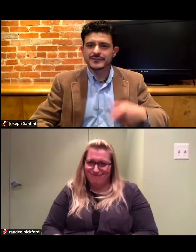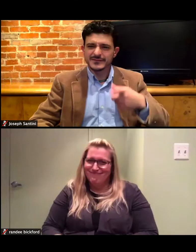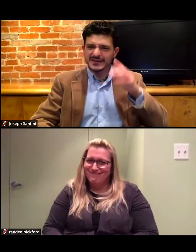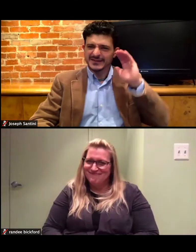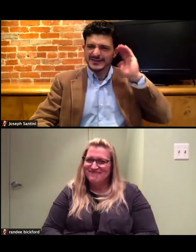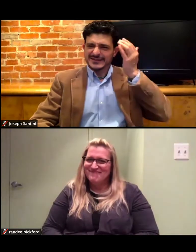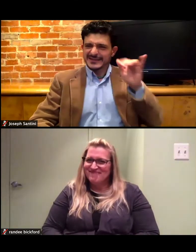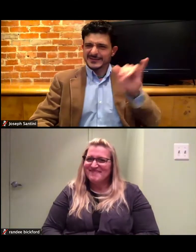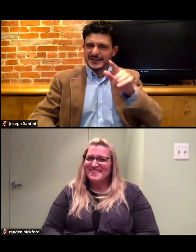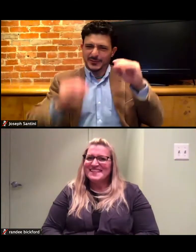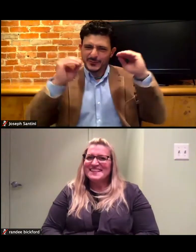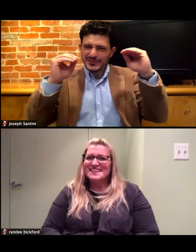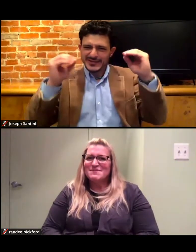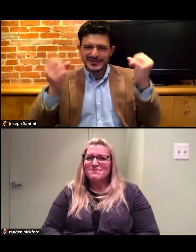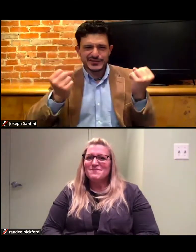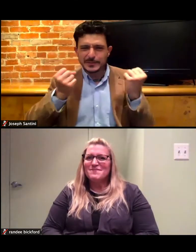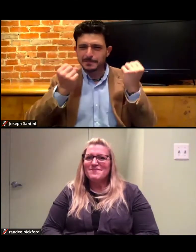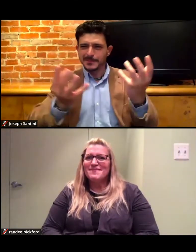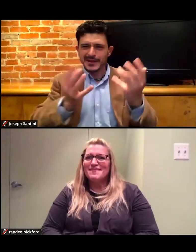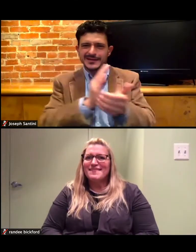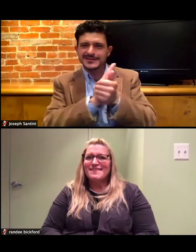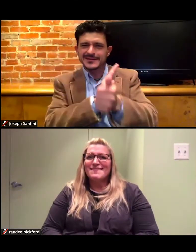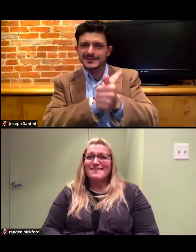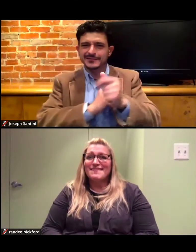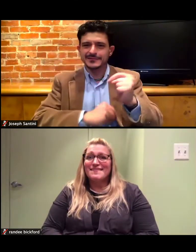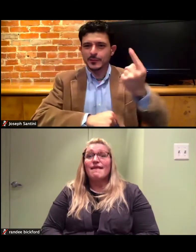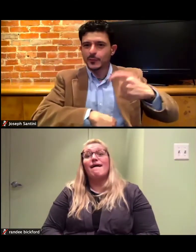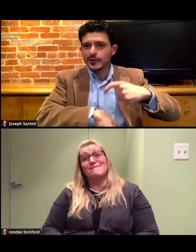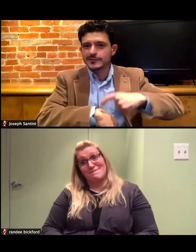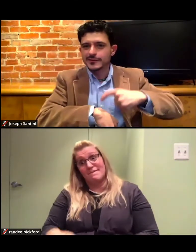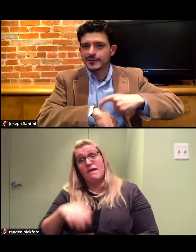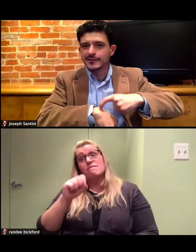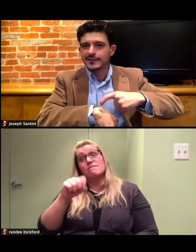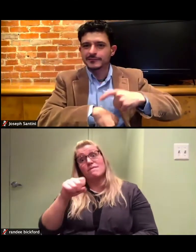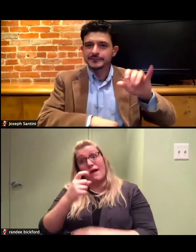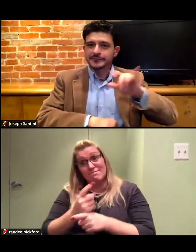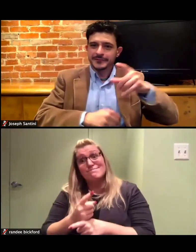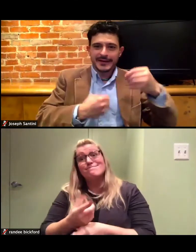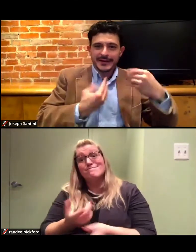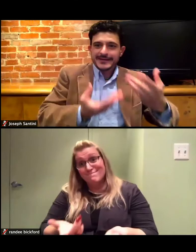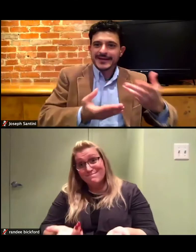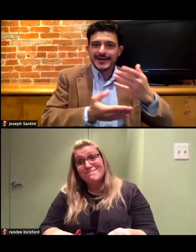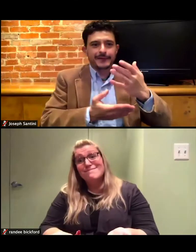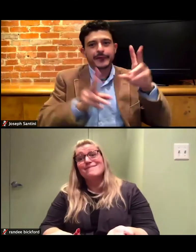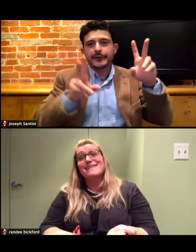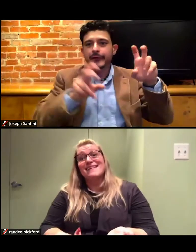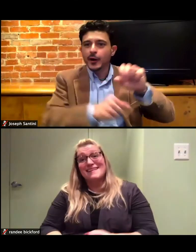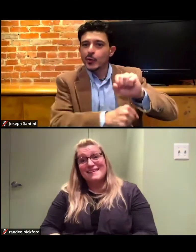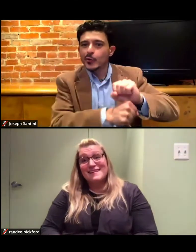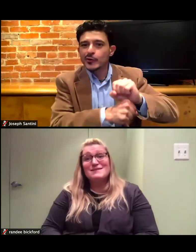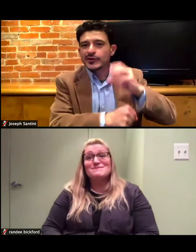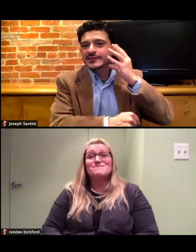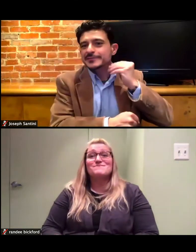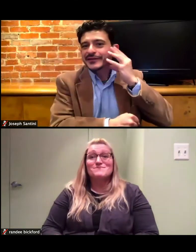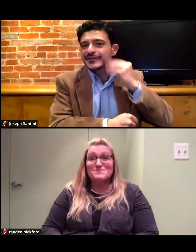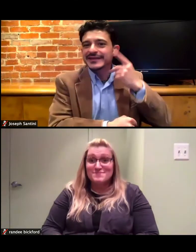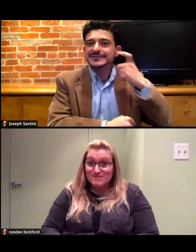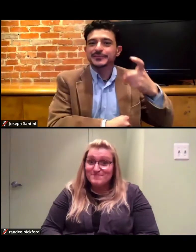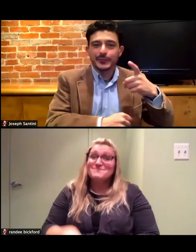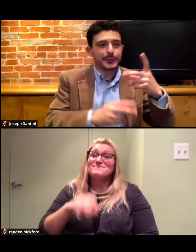There are many activities that can happen in the classroom. It seems like there are many skills being taught at one time through this process.